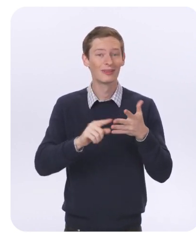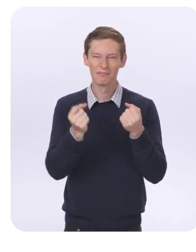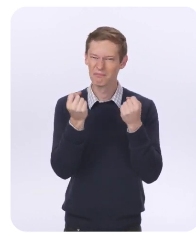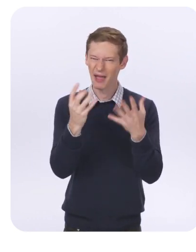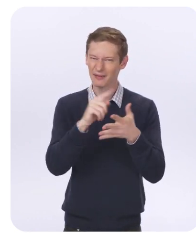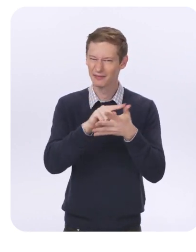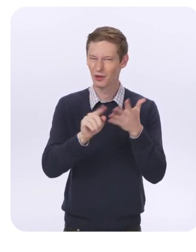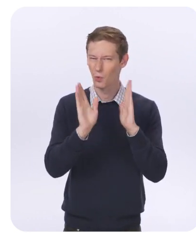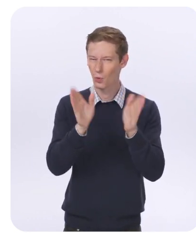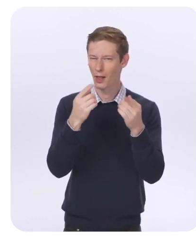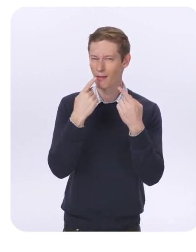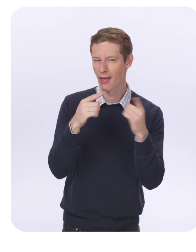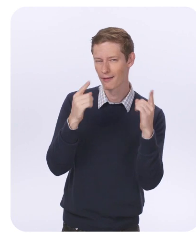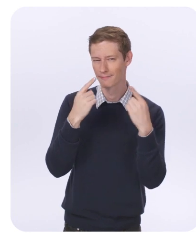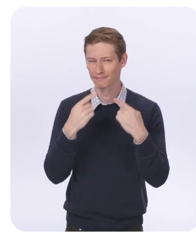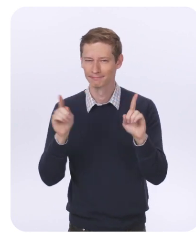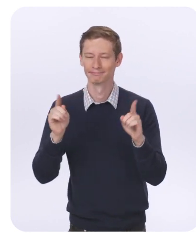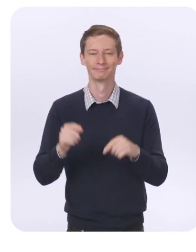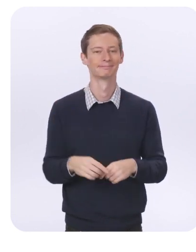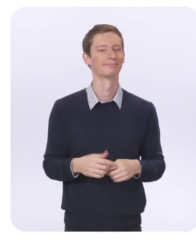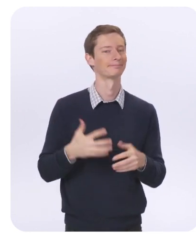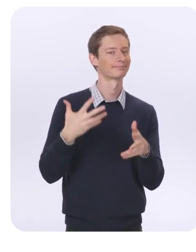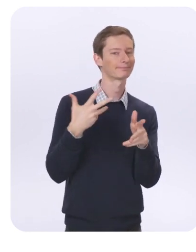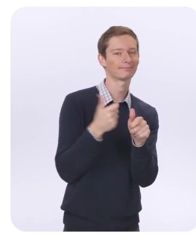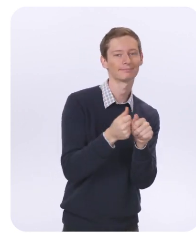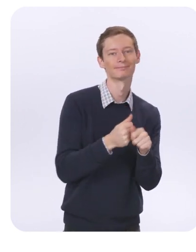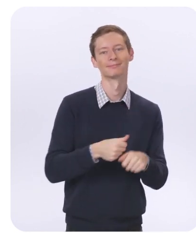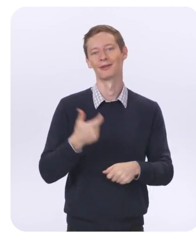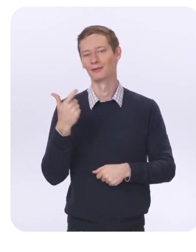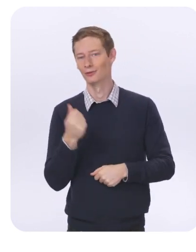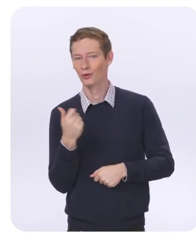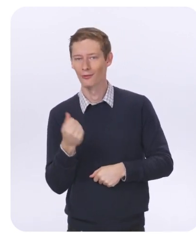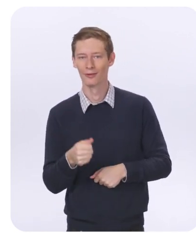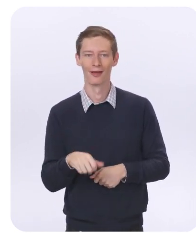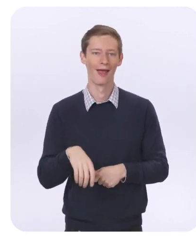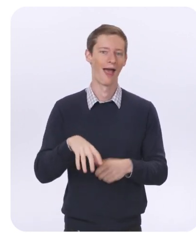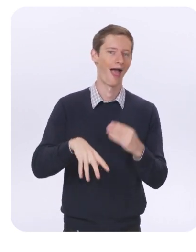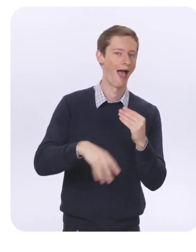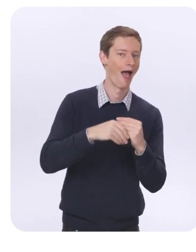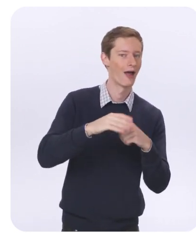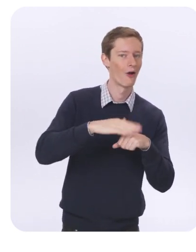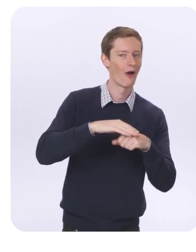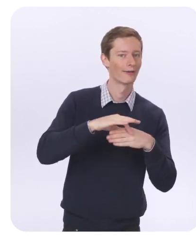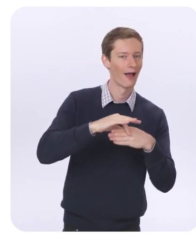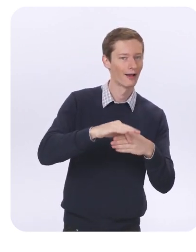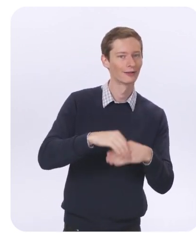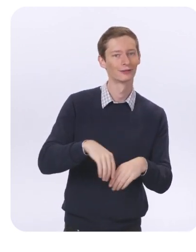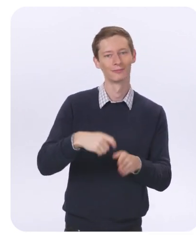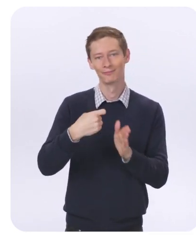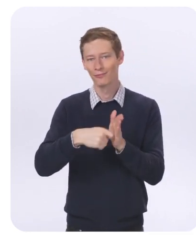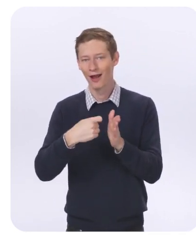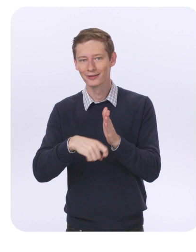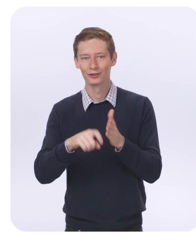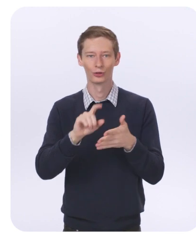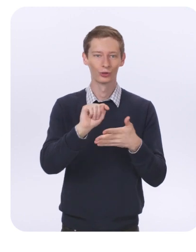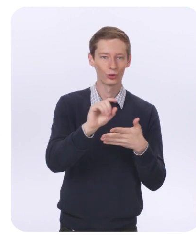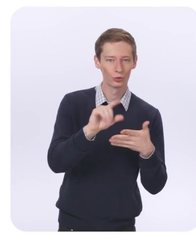a few developers that have used and benefited from the majority of these monetization levers, and who have participated in a suite of experiments over